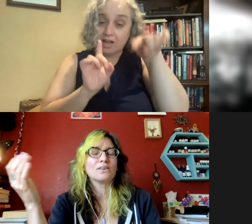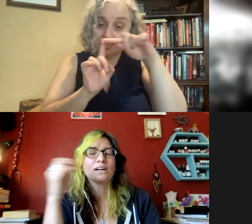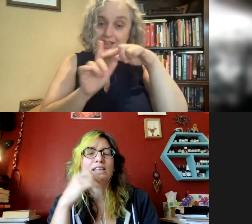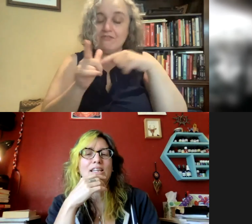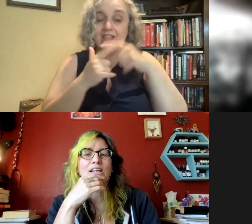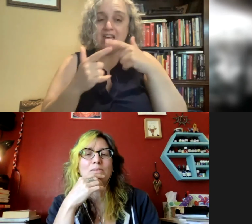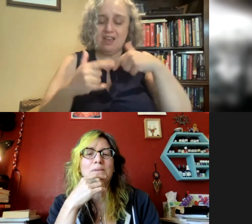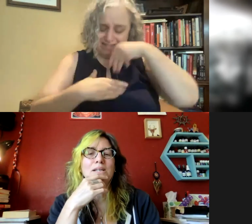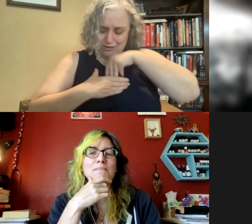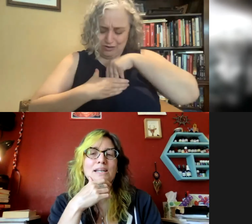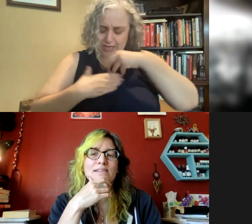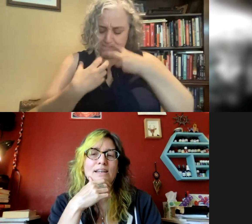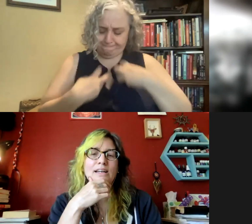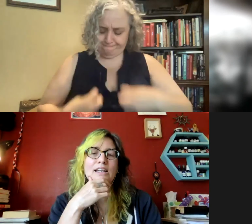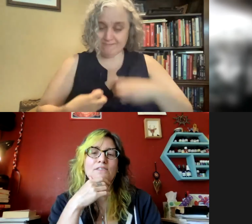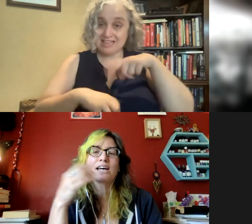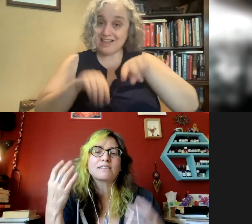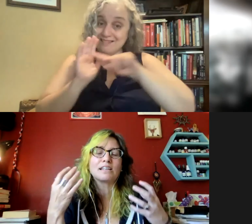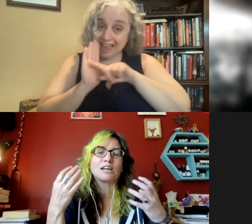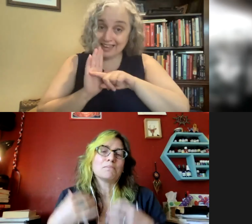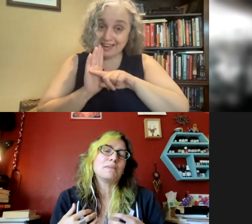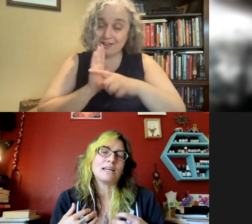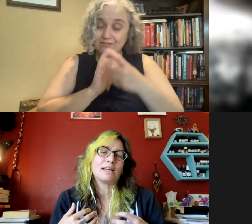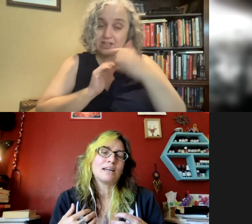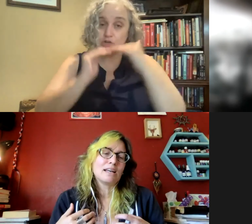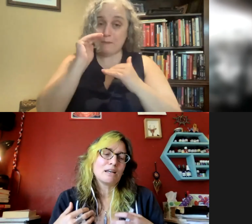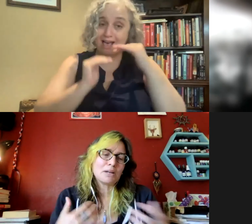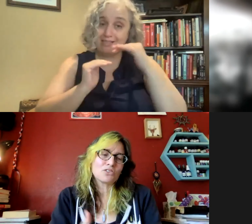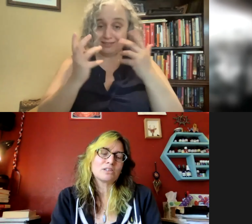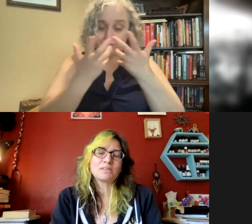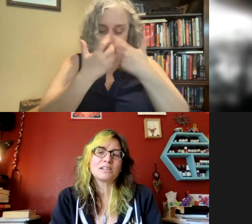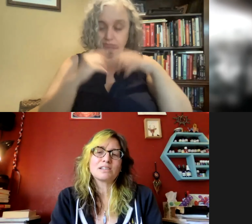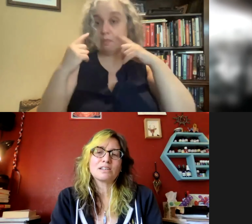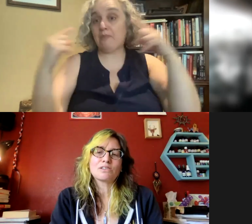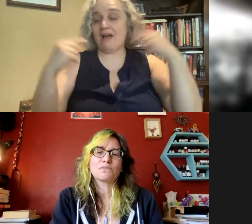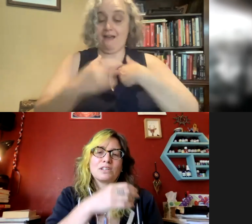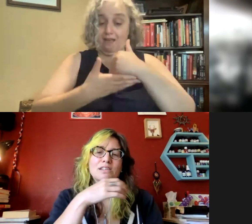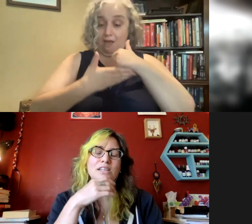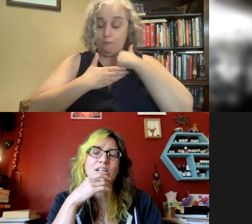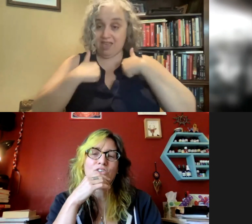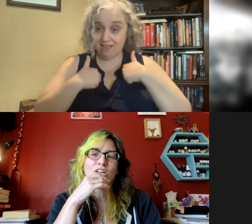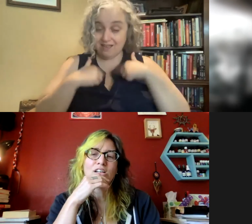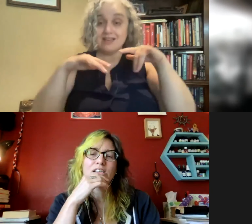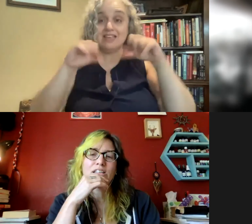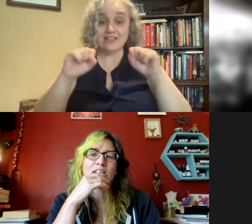I think that could be amazing. If that's going to help me, imagine what it does for a teenager.